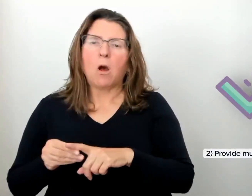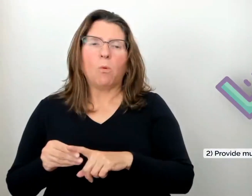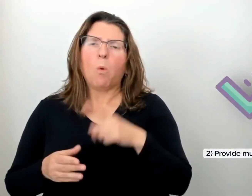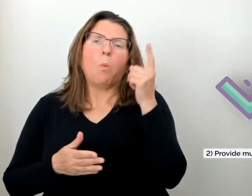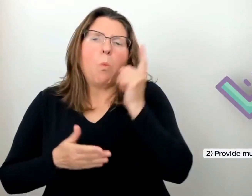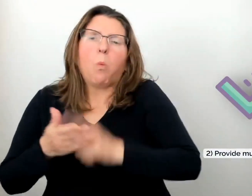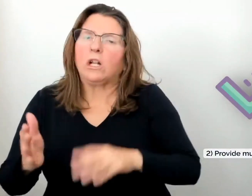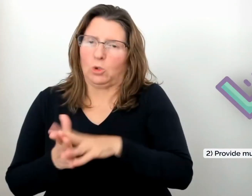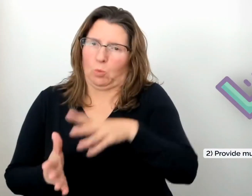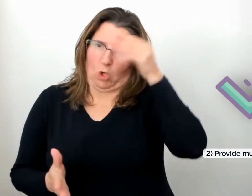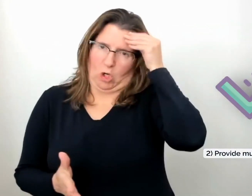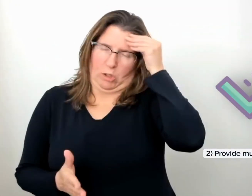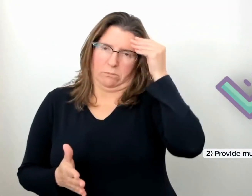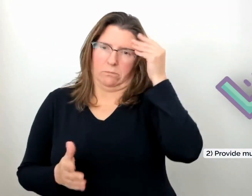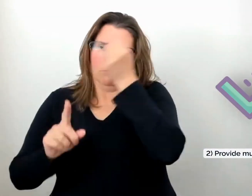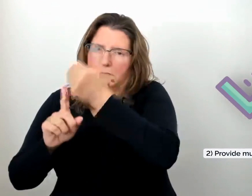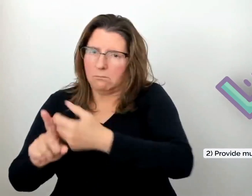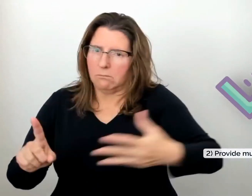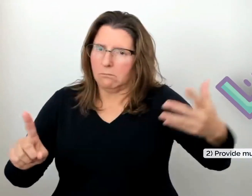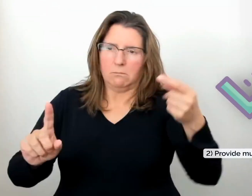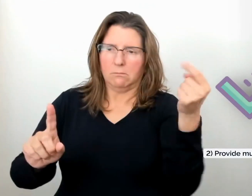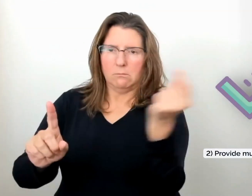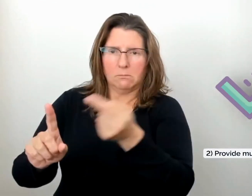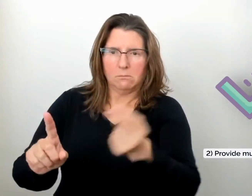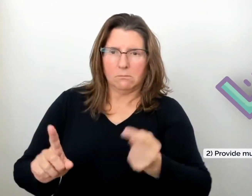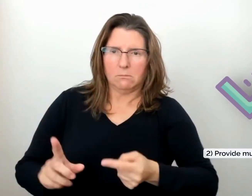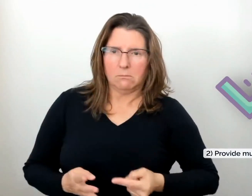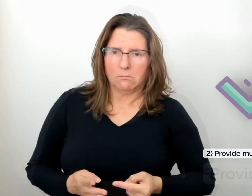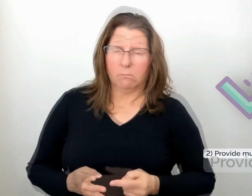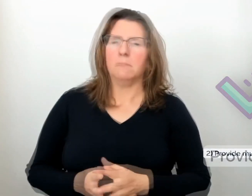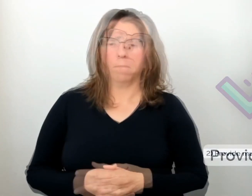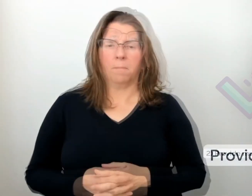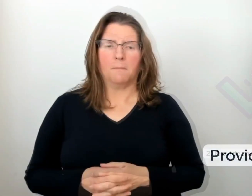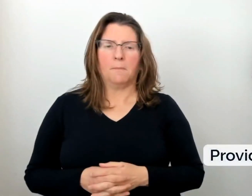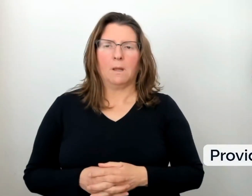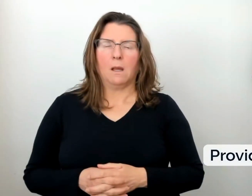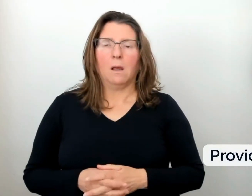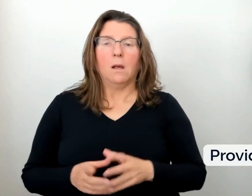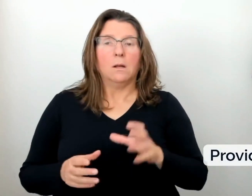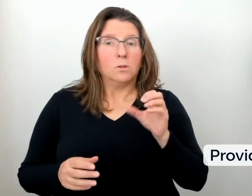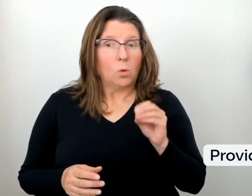Representation focuses on the "what" of learning.